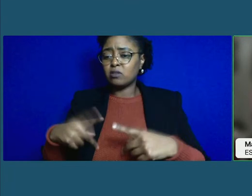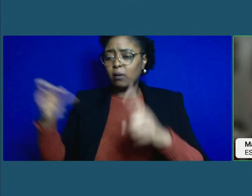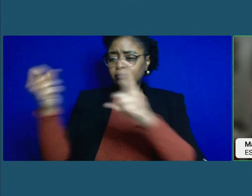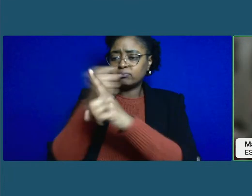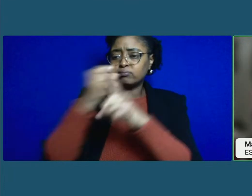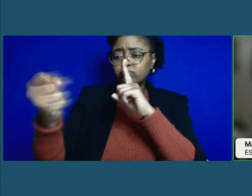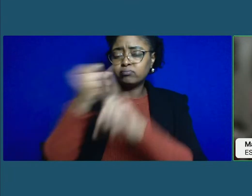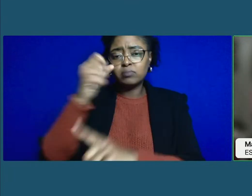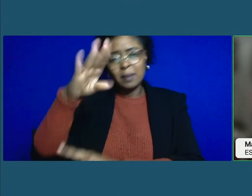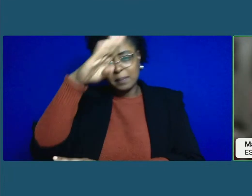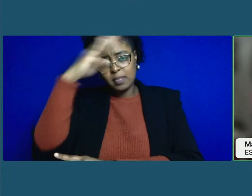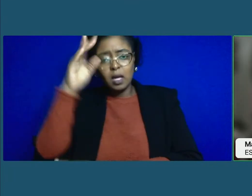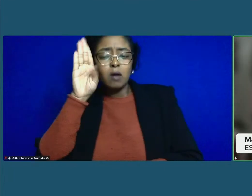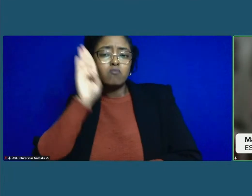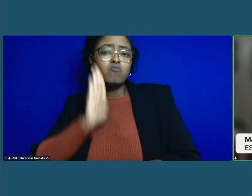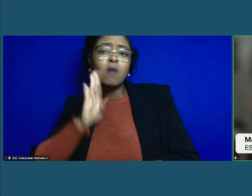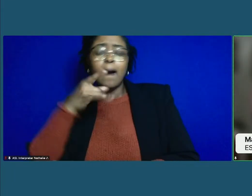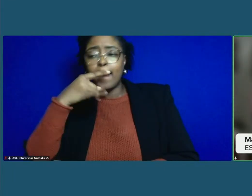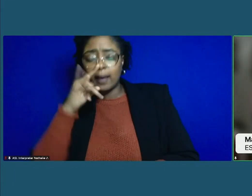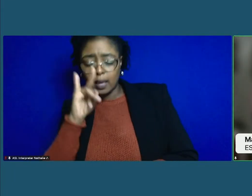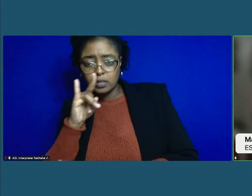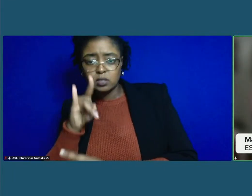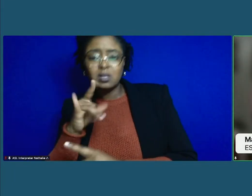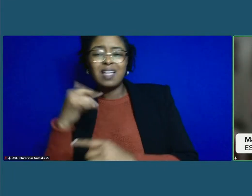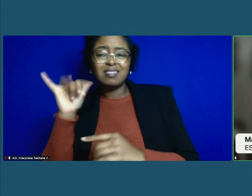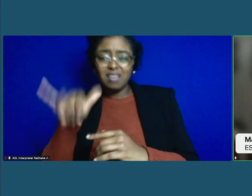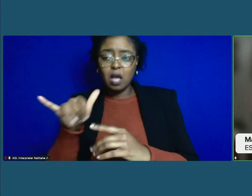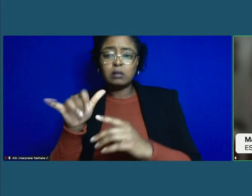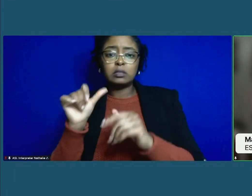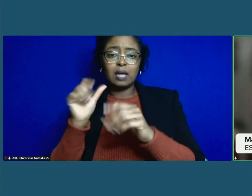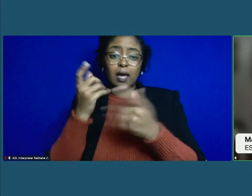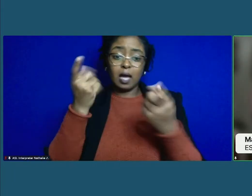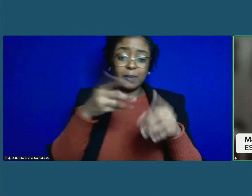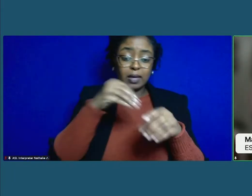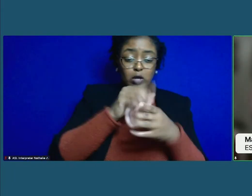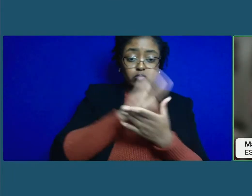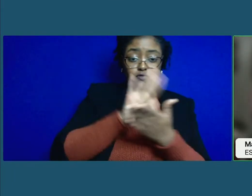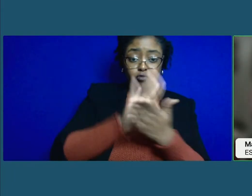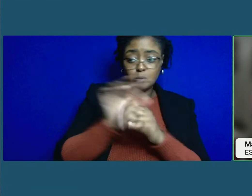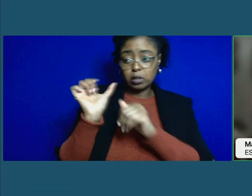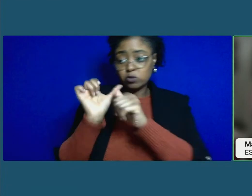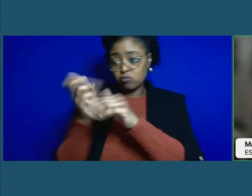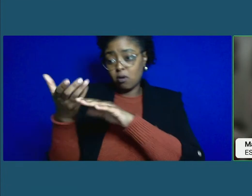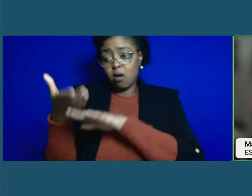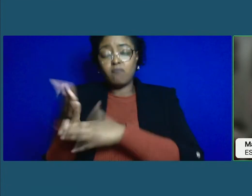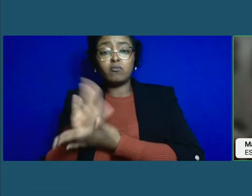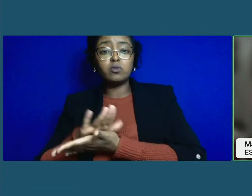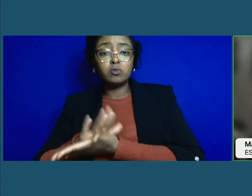and brown kids and others that have been presented to M.C.P.S.